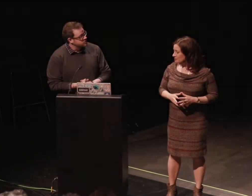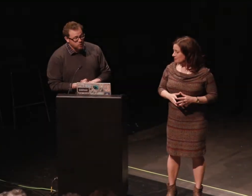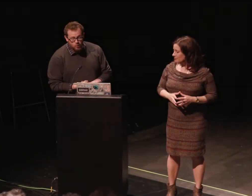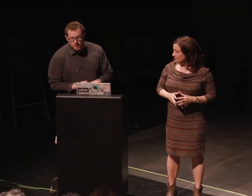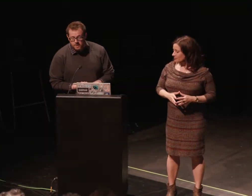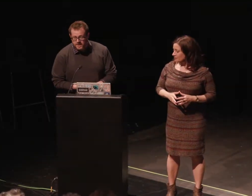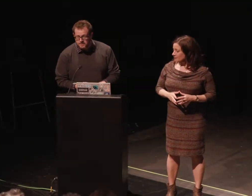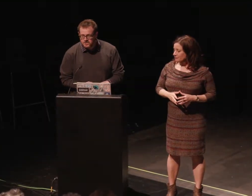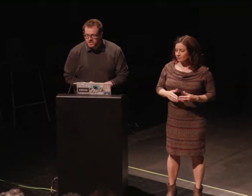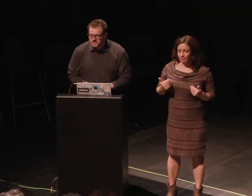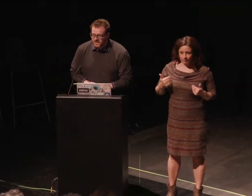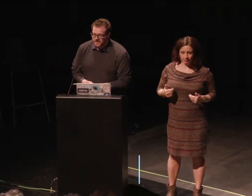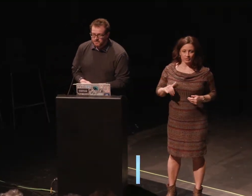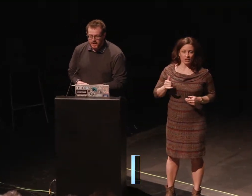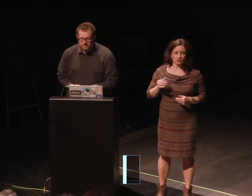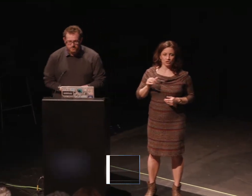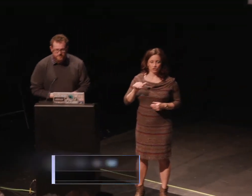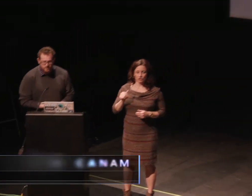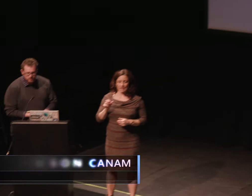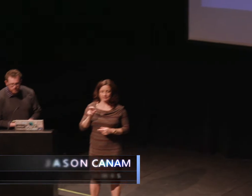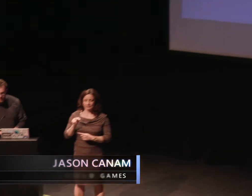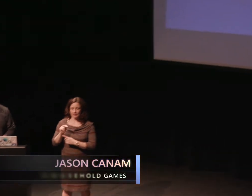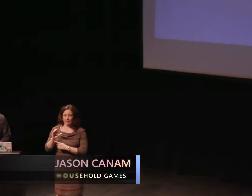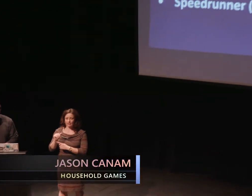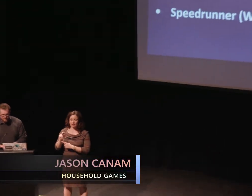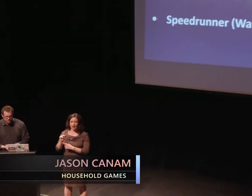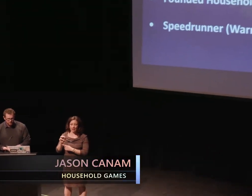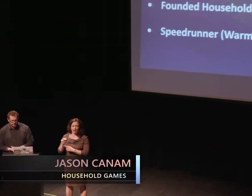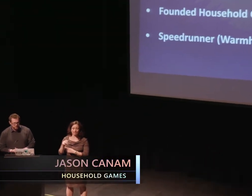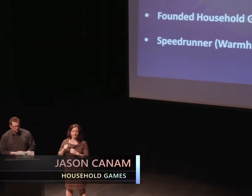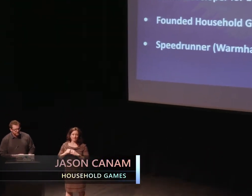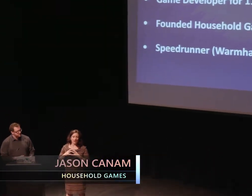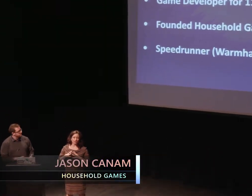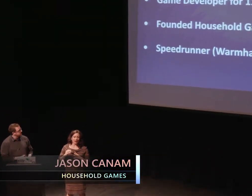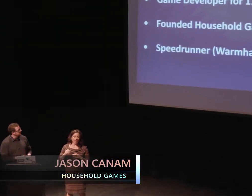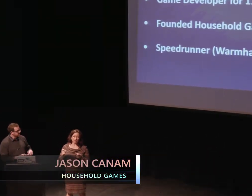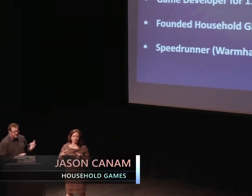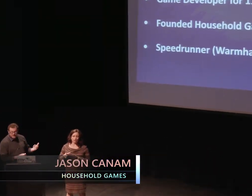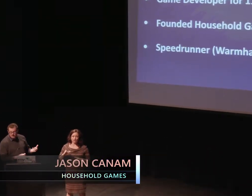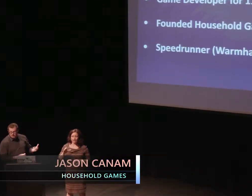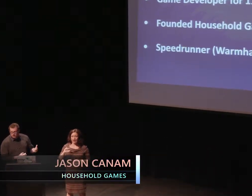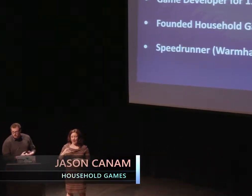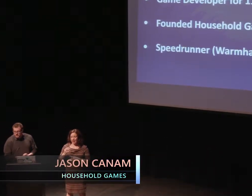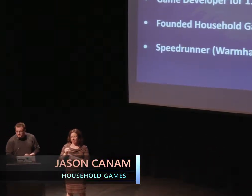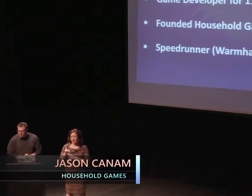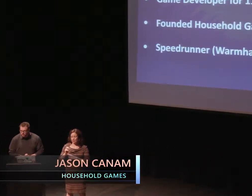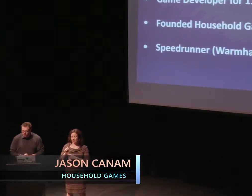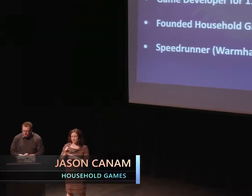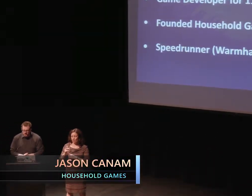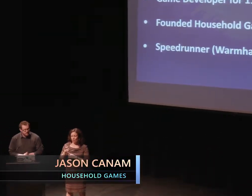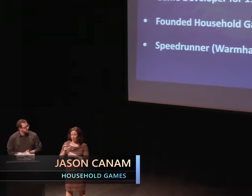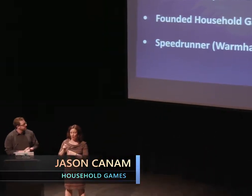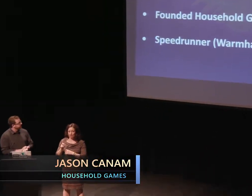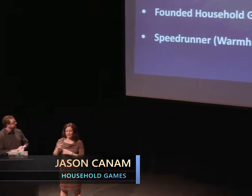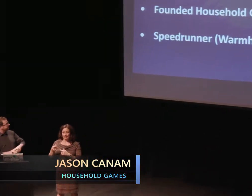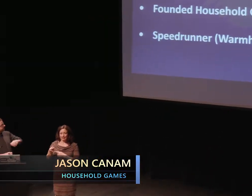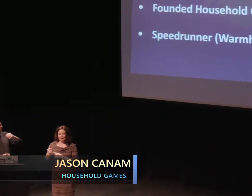So, my name is Jason Canam, I'm the founder and director of Household Games, which is an indie game developer based out of Toronto Canada.